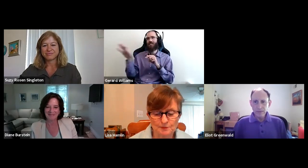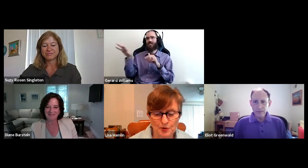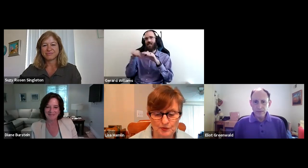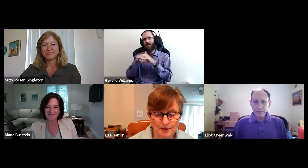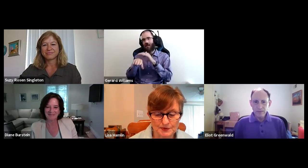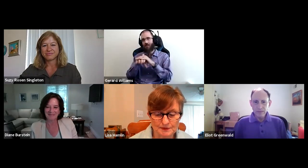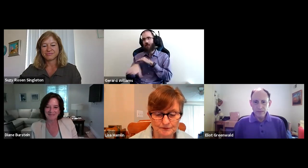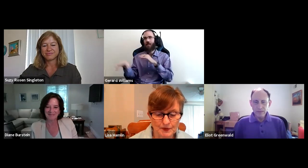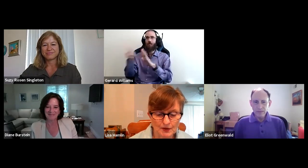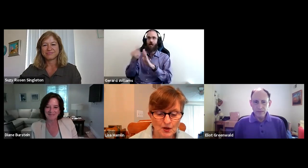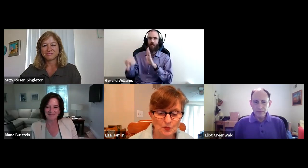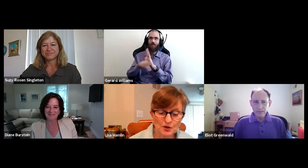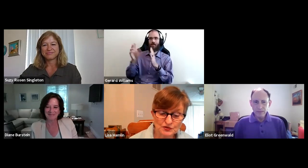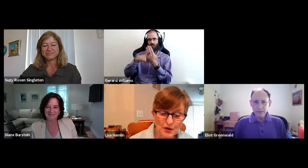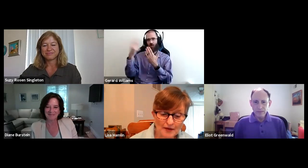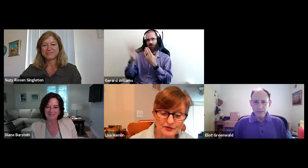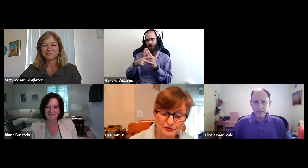and programs.